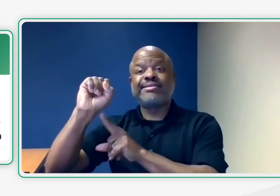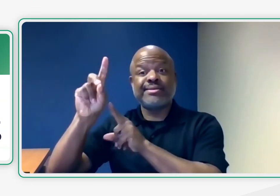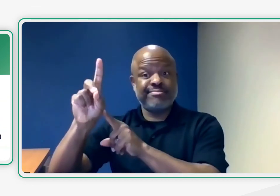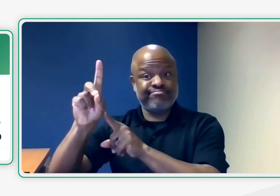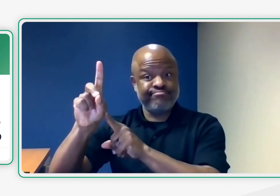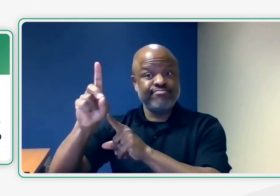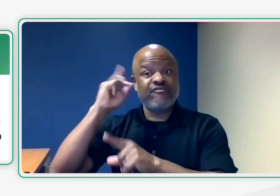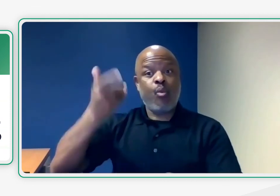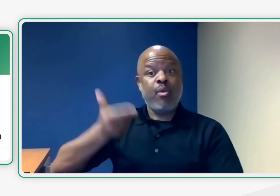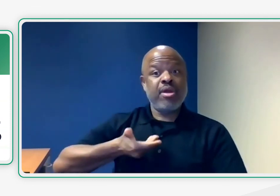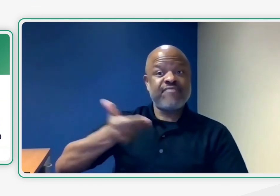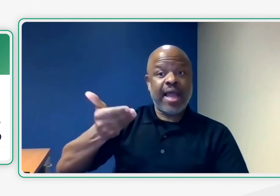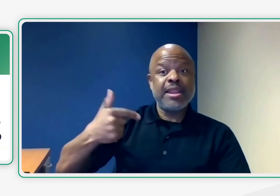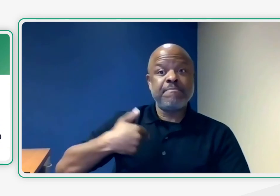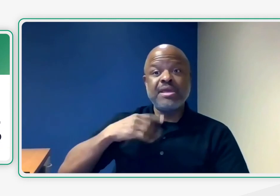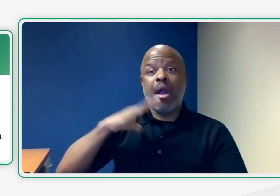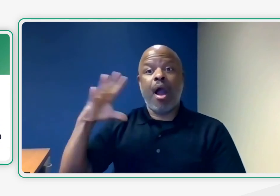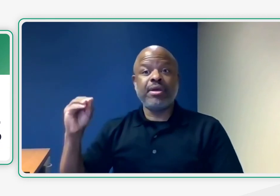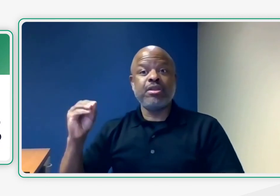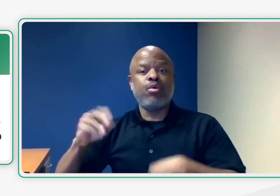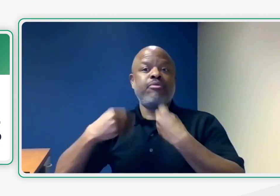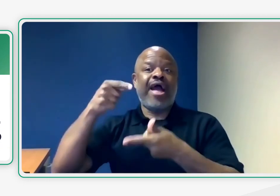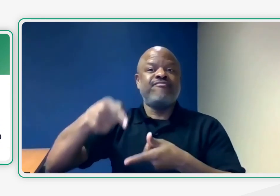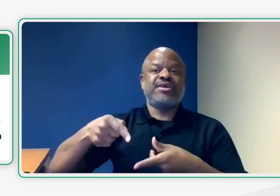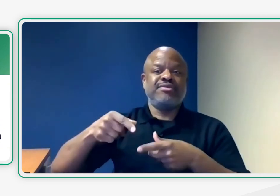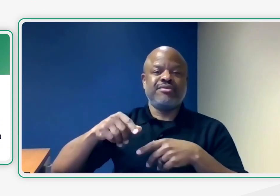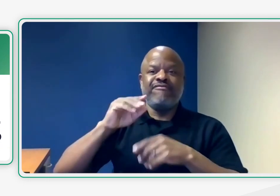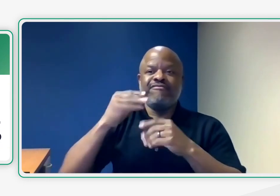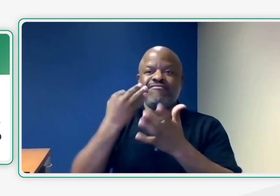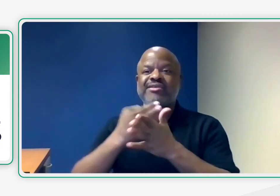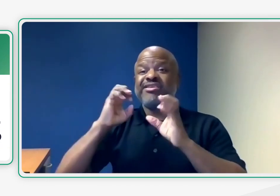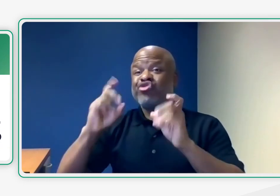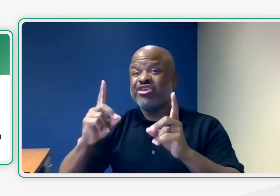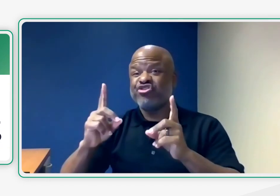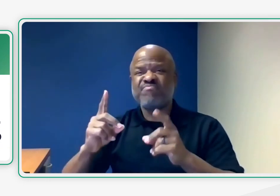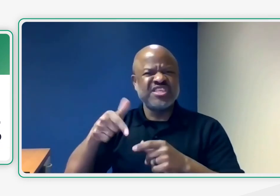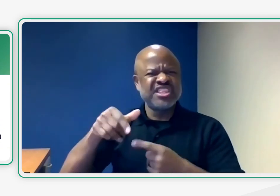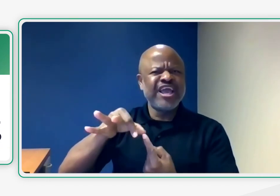Again, thank you to CSD for inviting me and my company